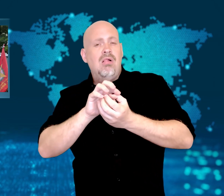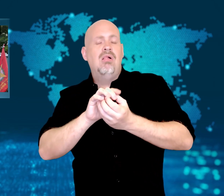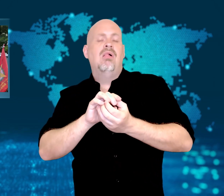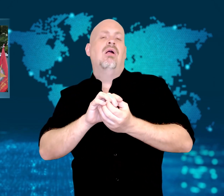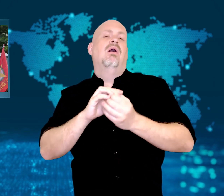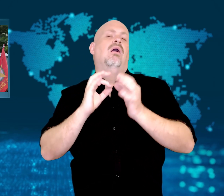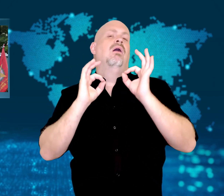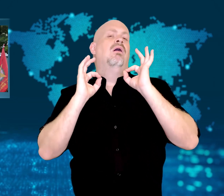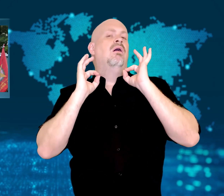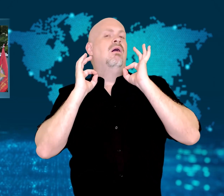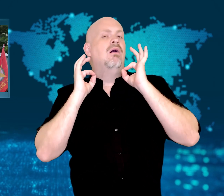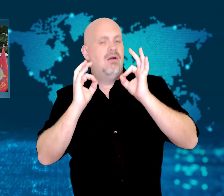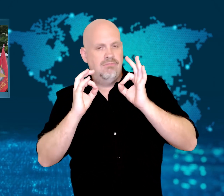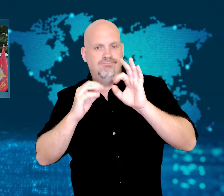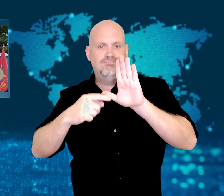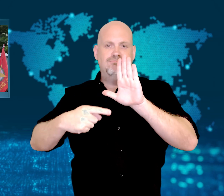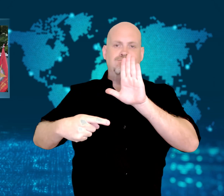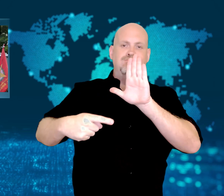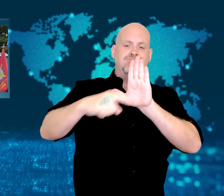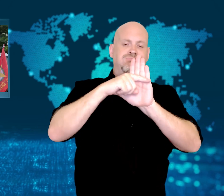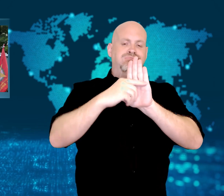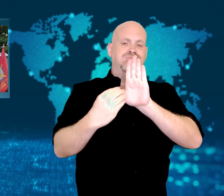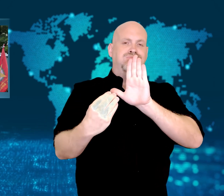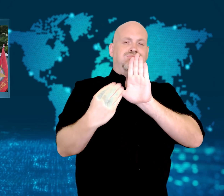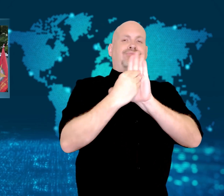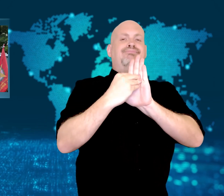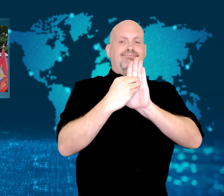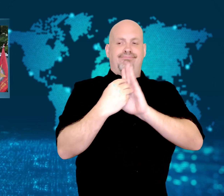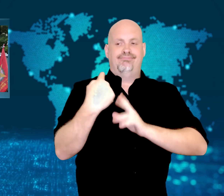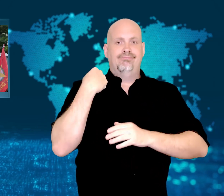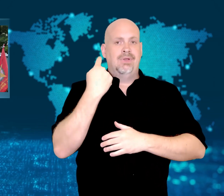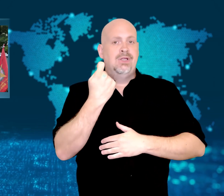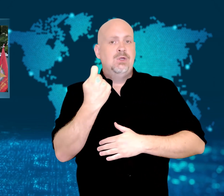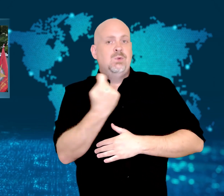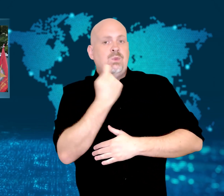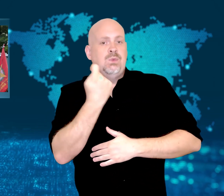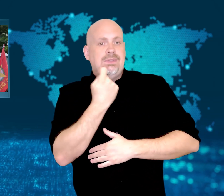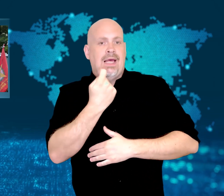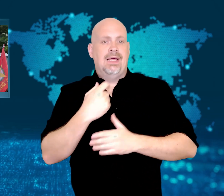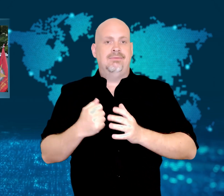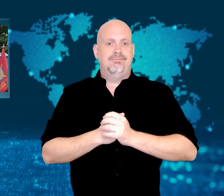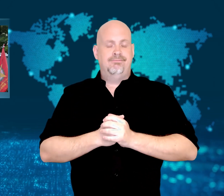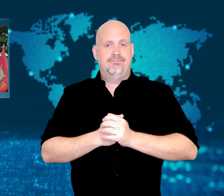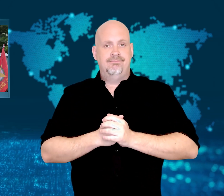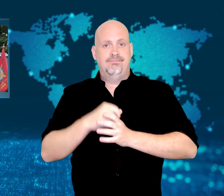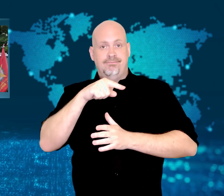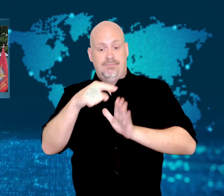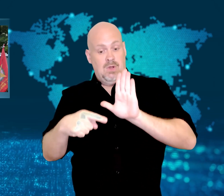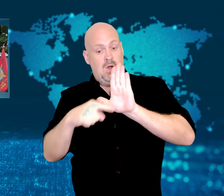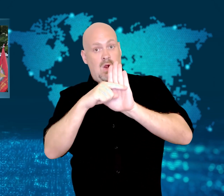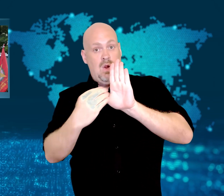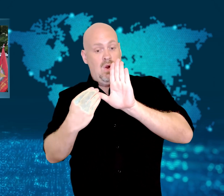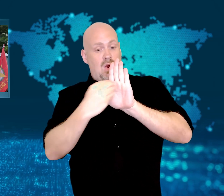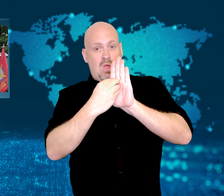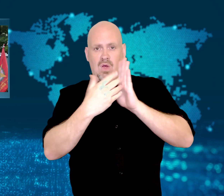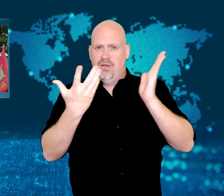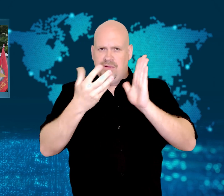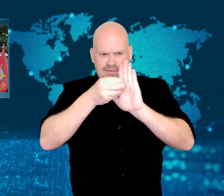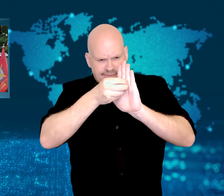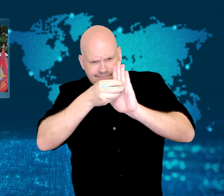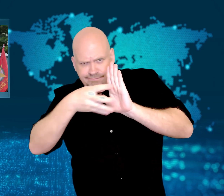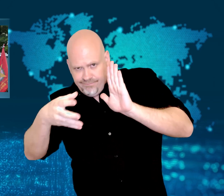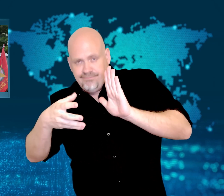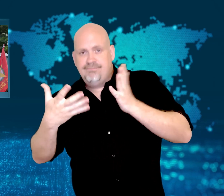Indonesian lawmakers approved a long-awaited law last Tuesday.